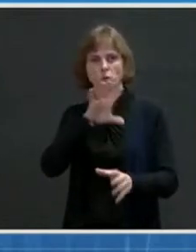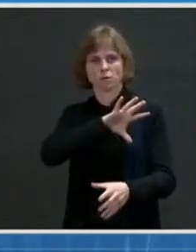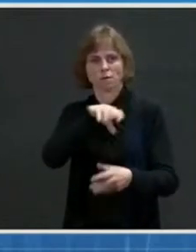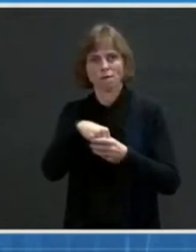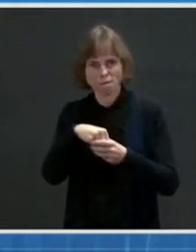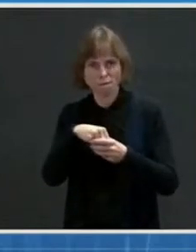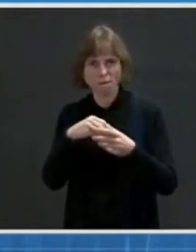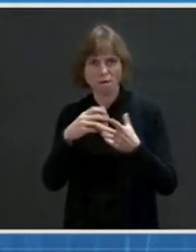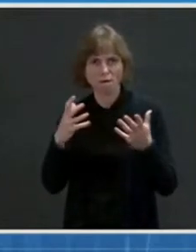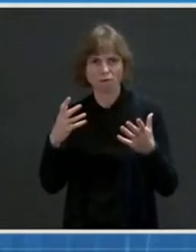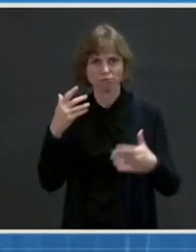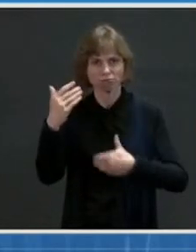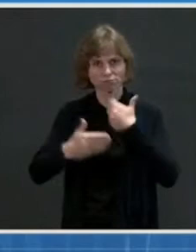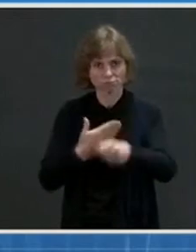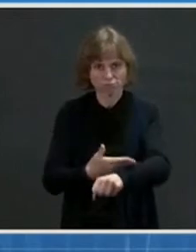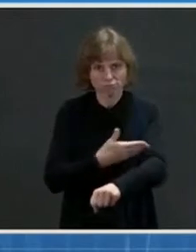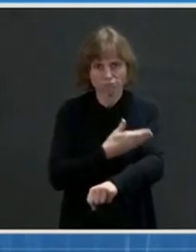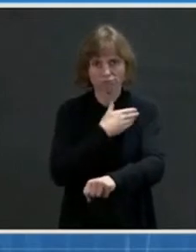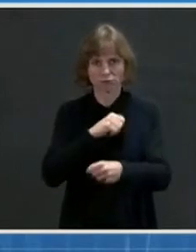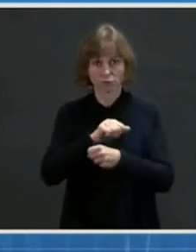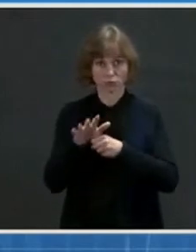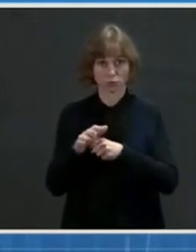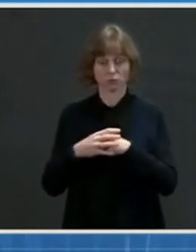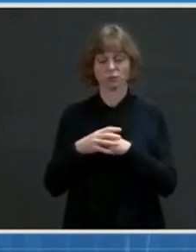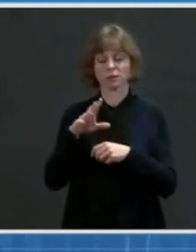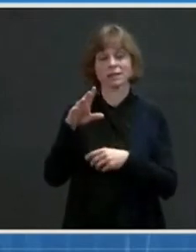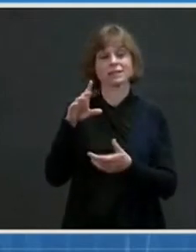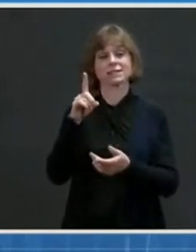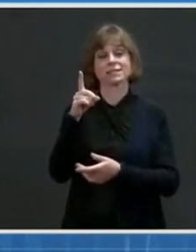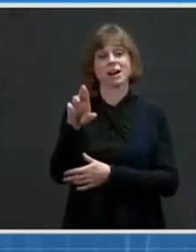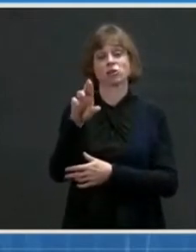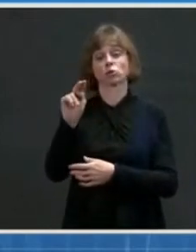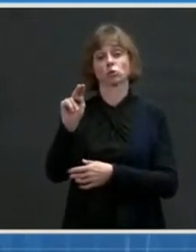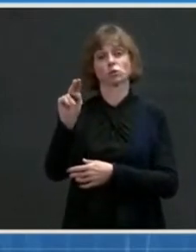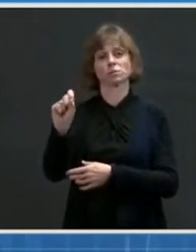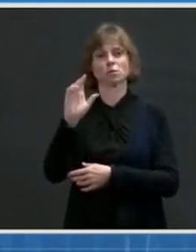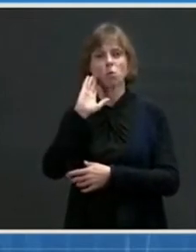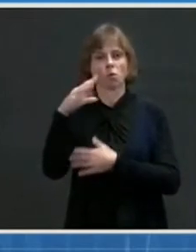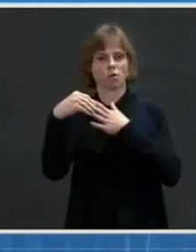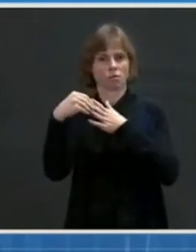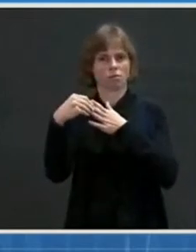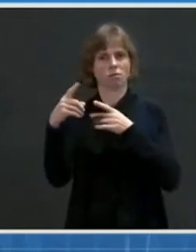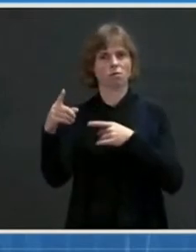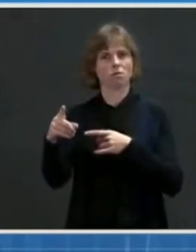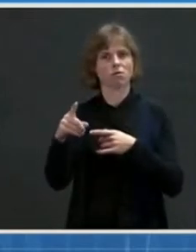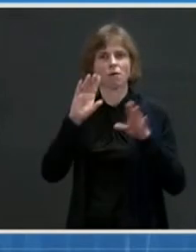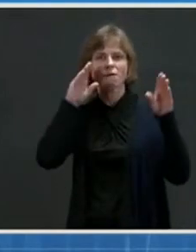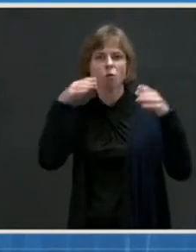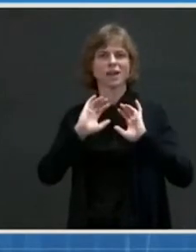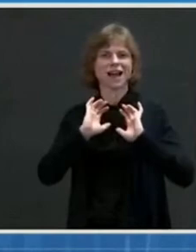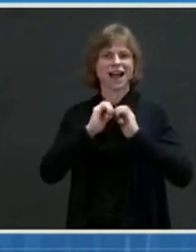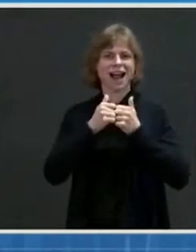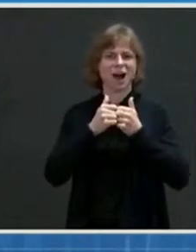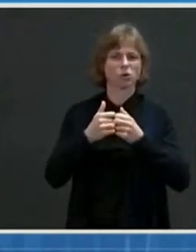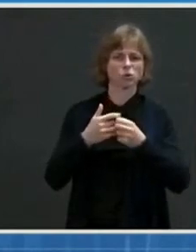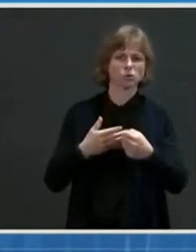THESE MEETINGS WILL BE LED BY DR. NUNEZ SMITH, WHO IS LEADING OUR EQUITY WORK.